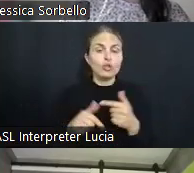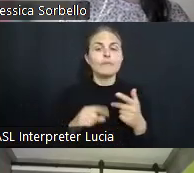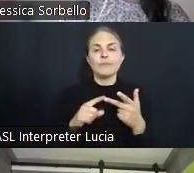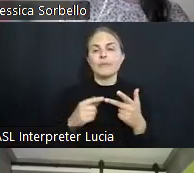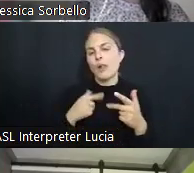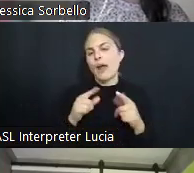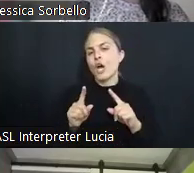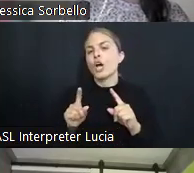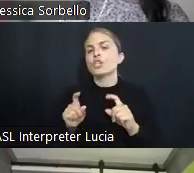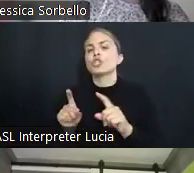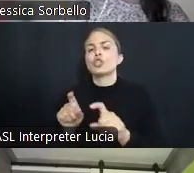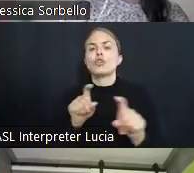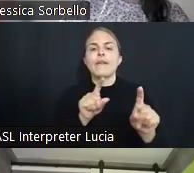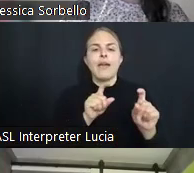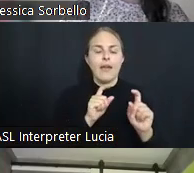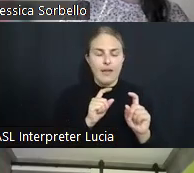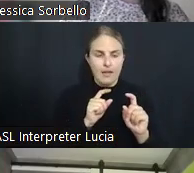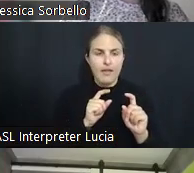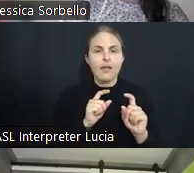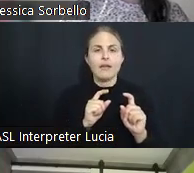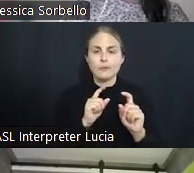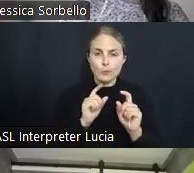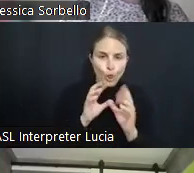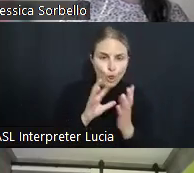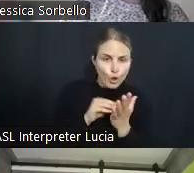topics, because hey, we are all here because we want to